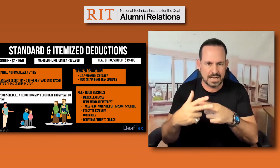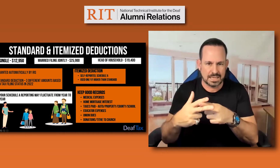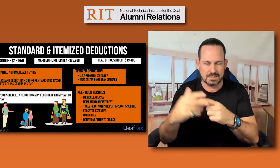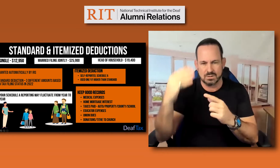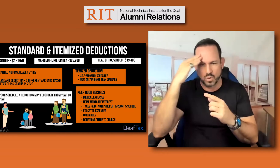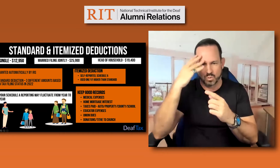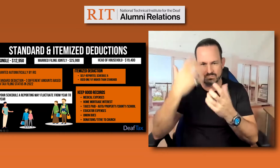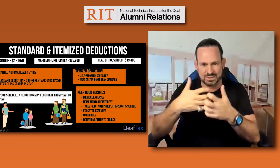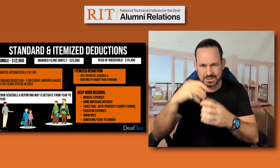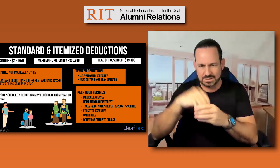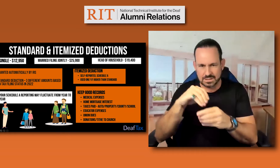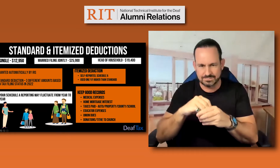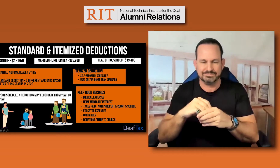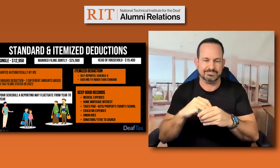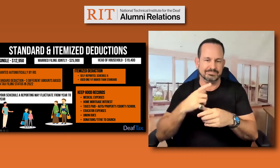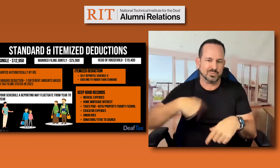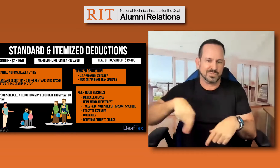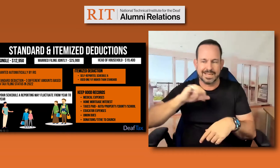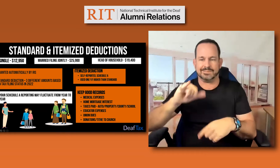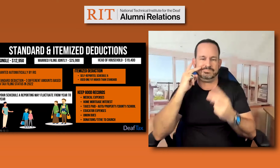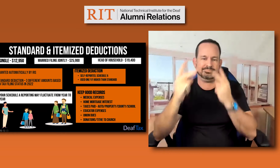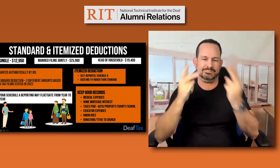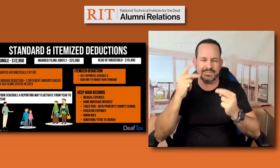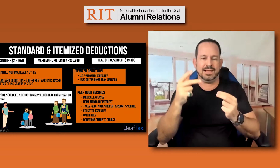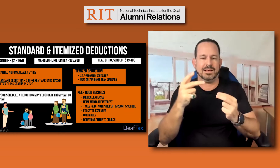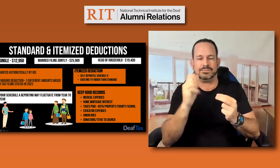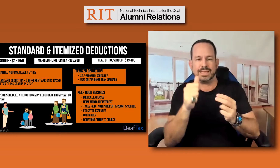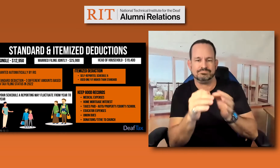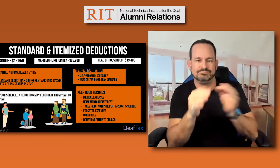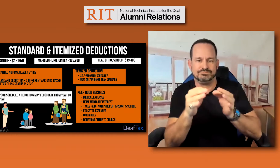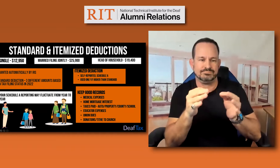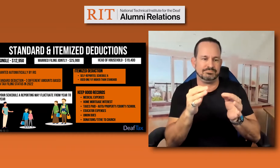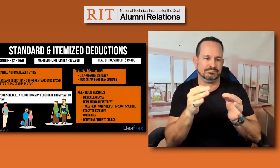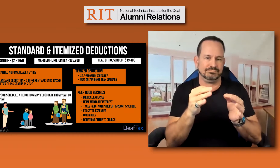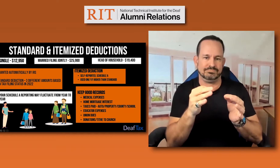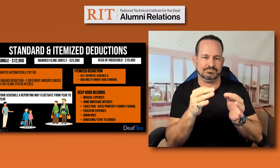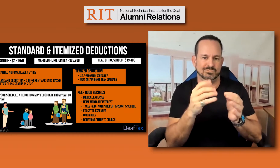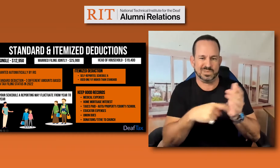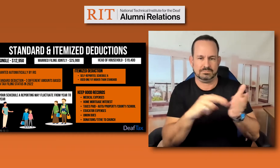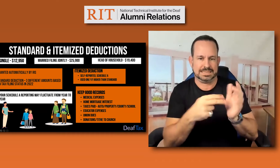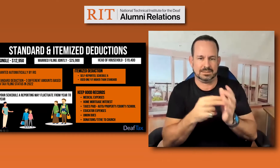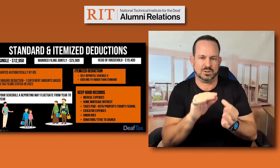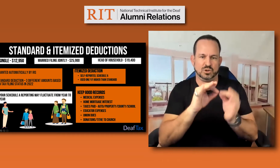For example, if you're a mechanic, you have different things that you can deduct.